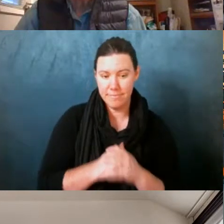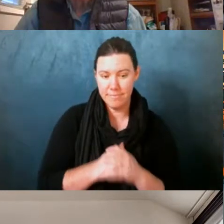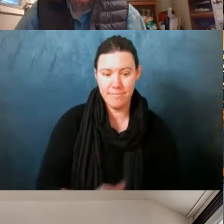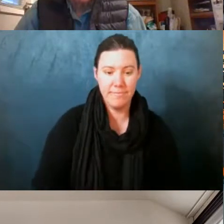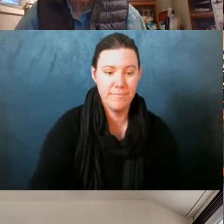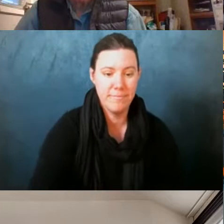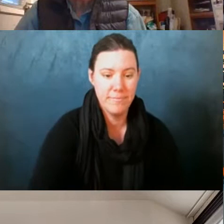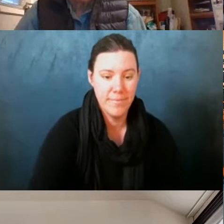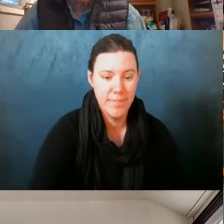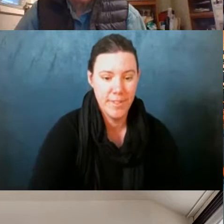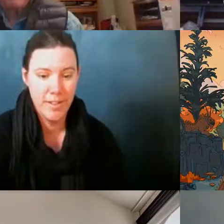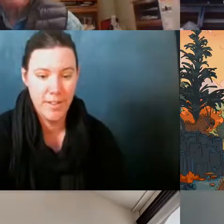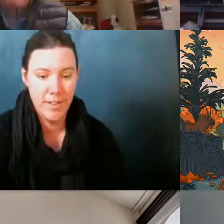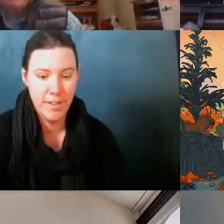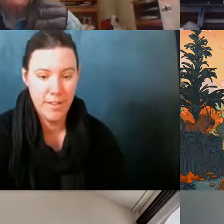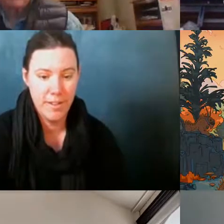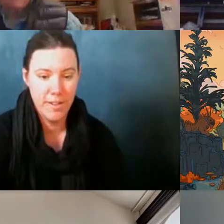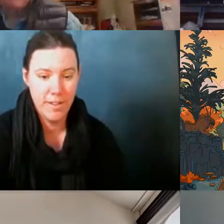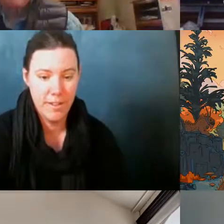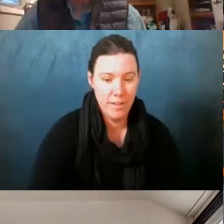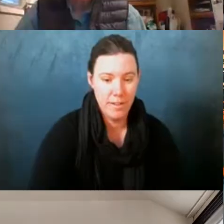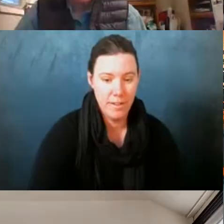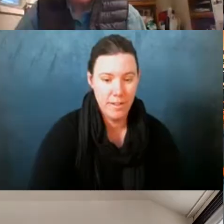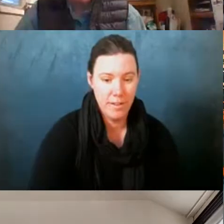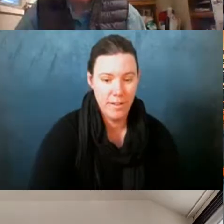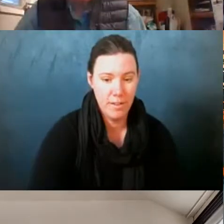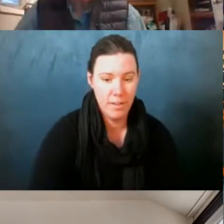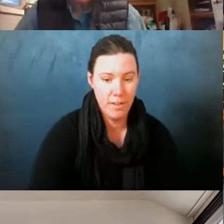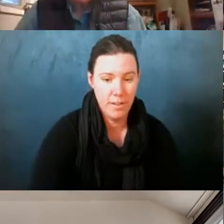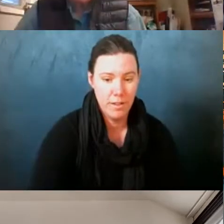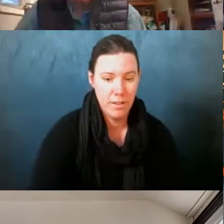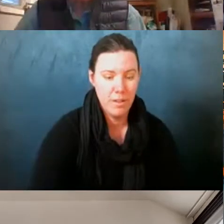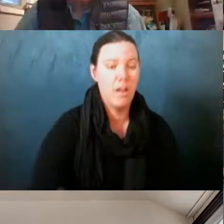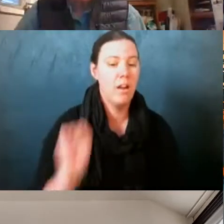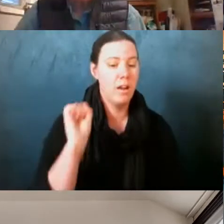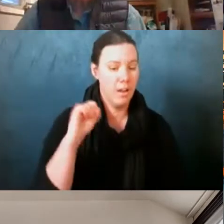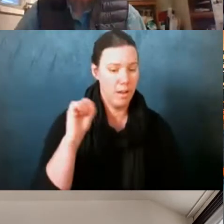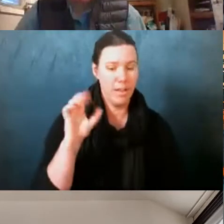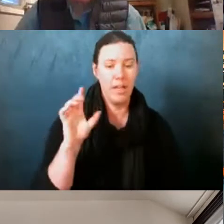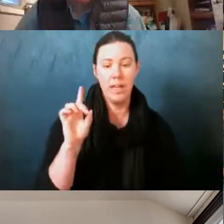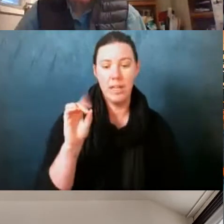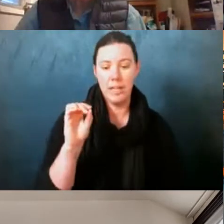Ashley, it does. We could do that piece if you'd like. But most of the time, when people speak,